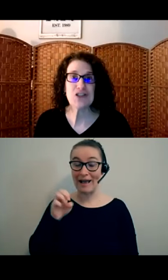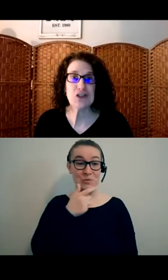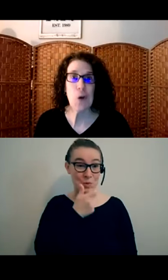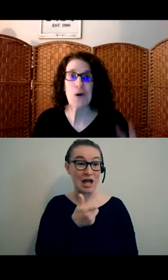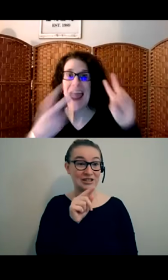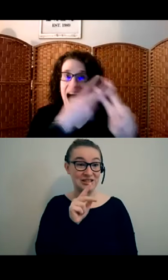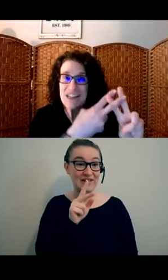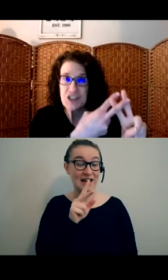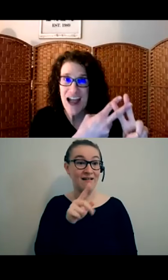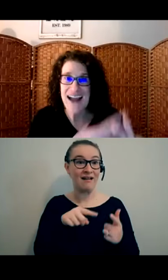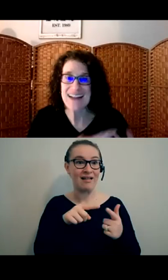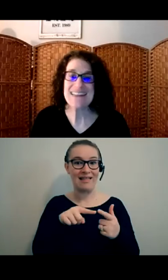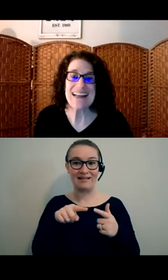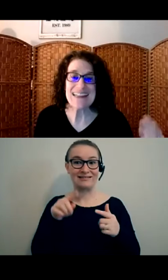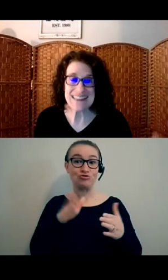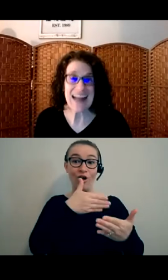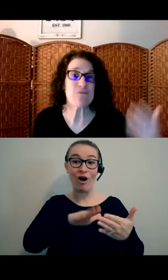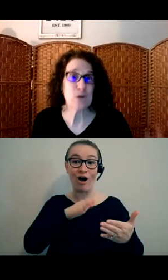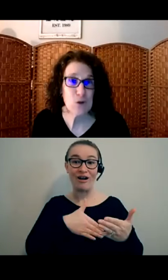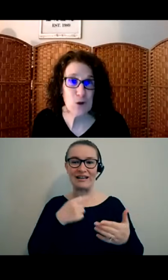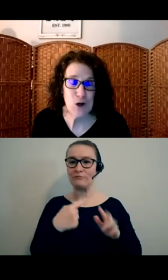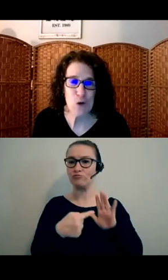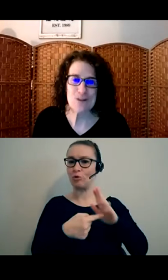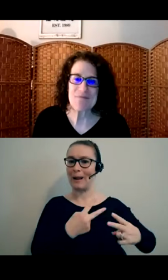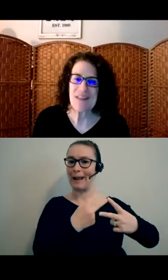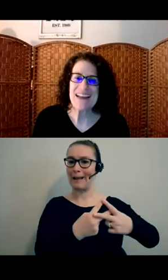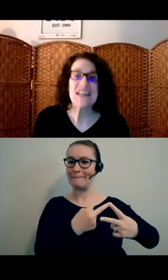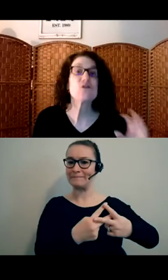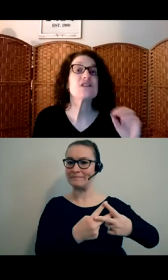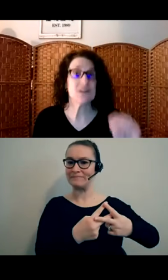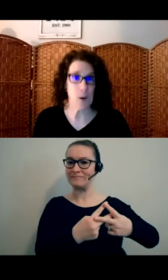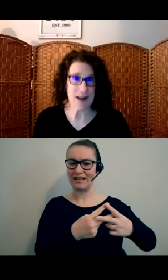showed hashtags instead of musical notes. Here's the twist.